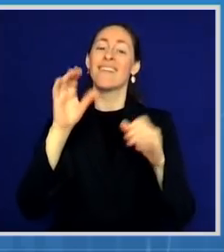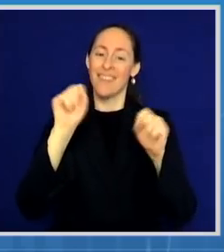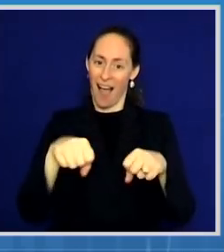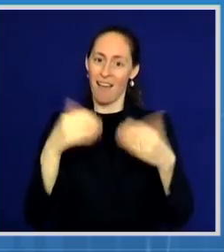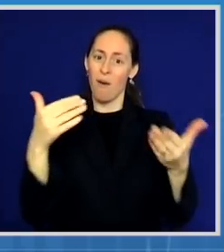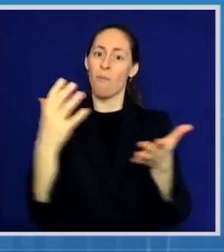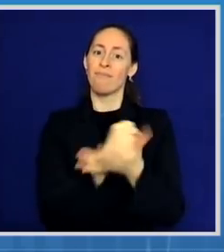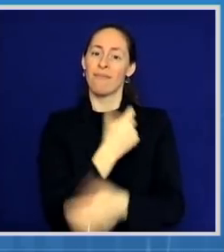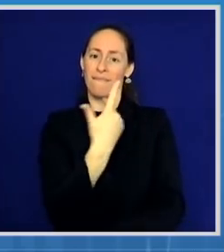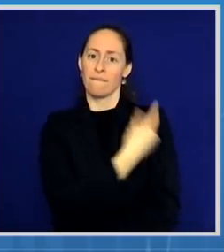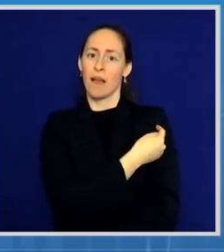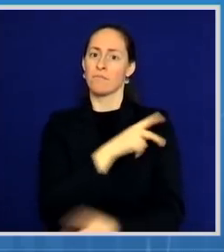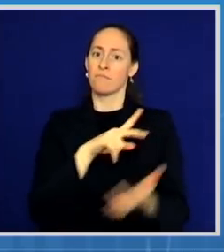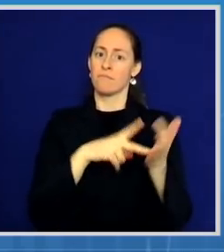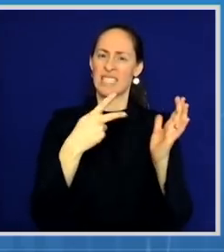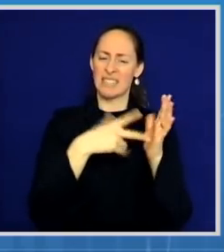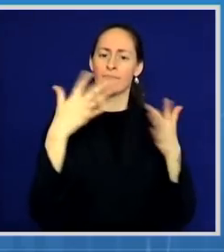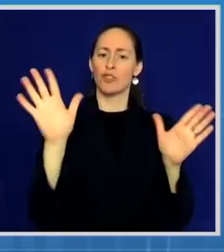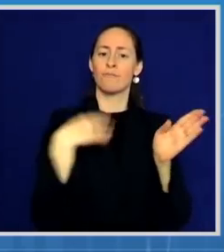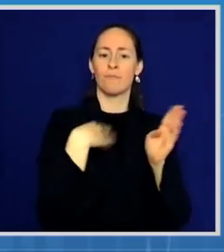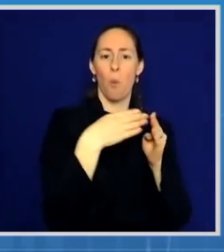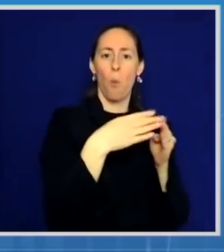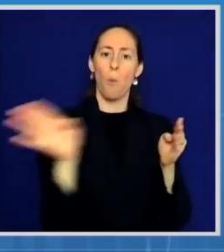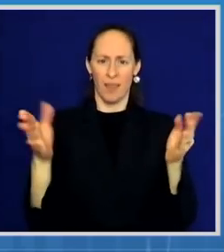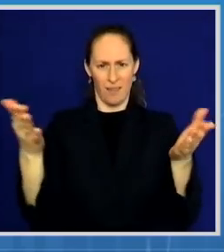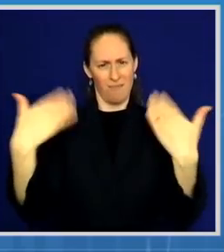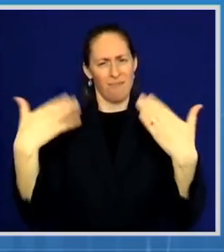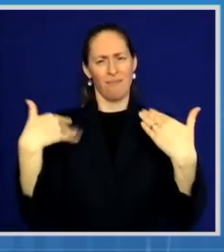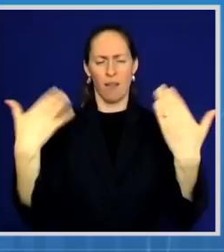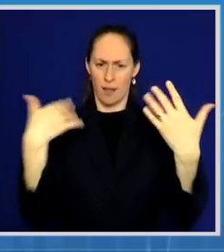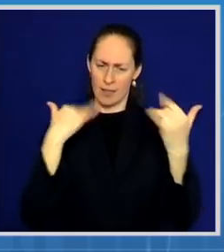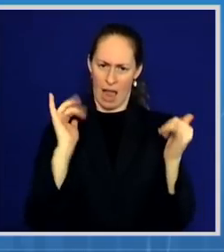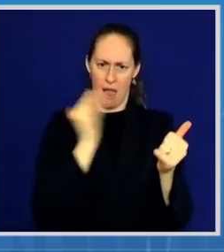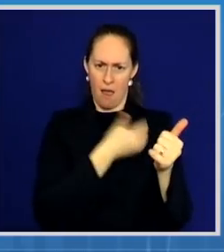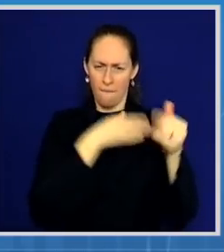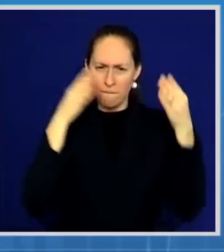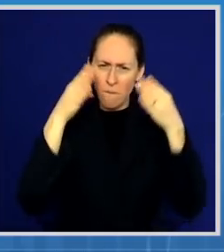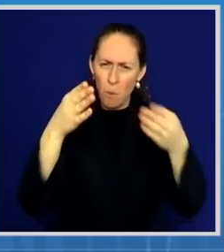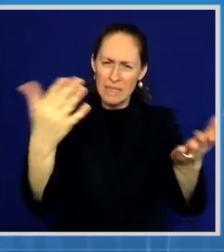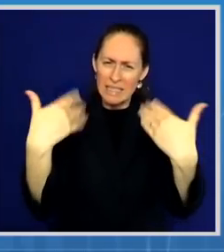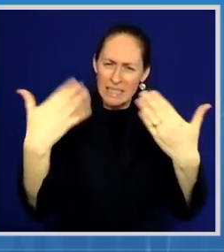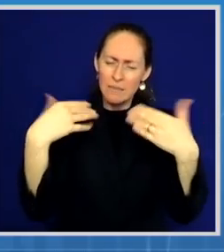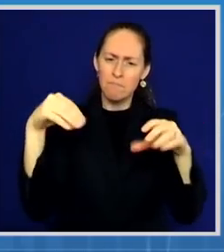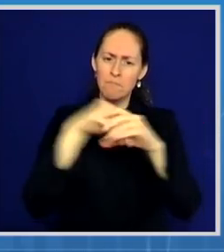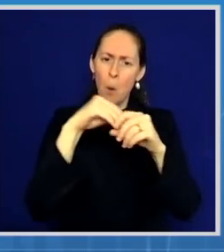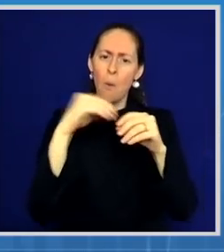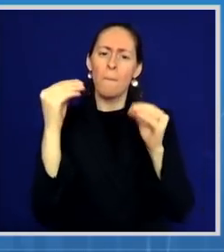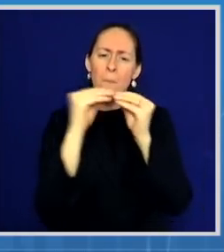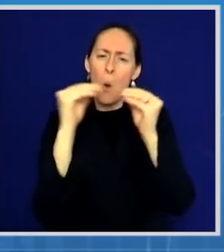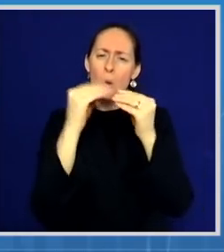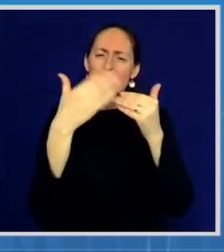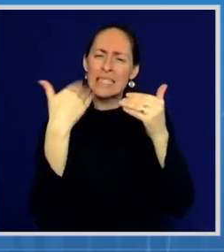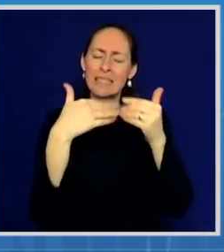each and every day, continuing to improve access and make it an even easier for everyone to get vaccinated,